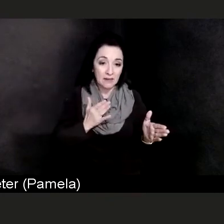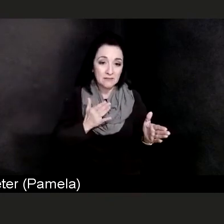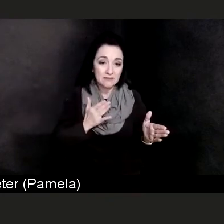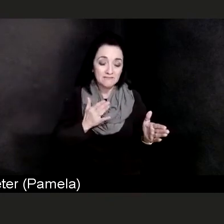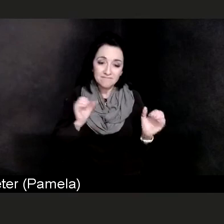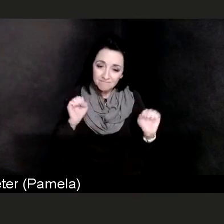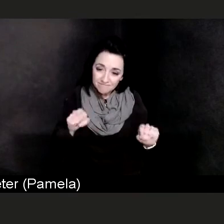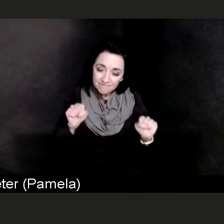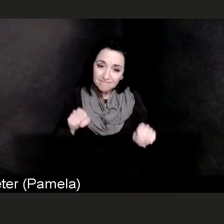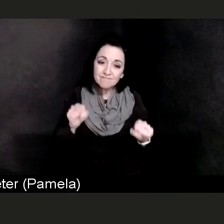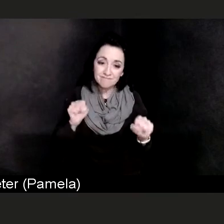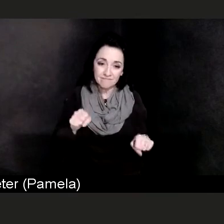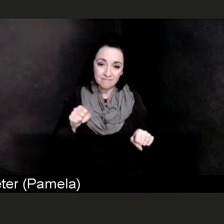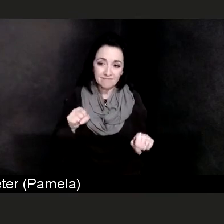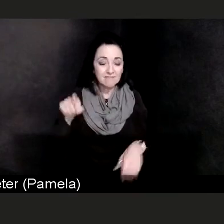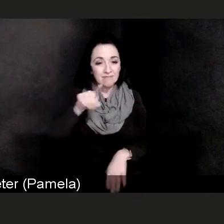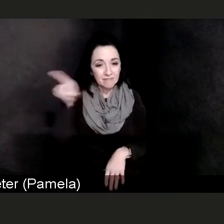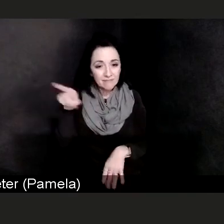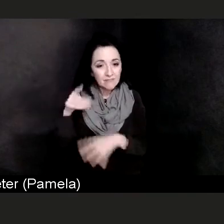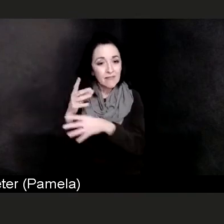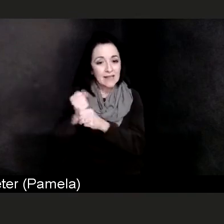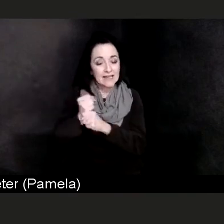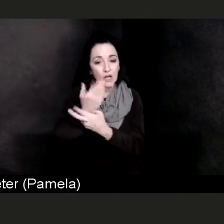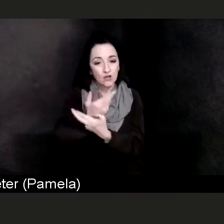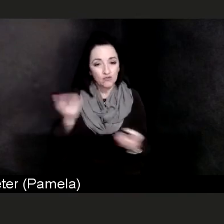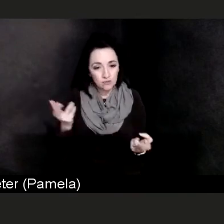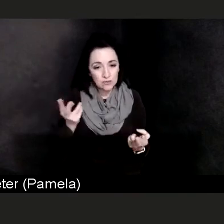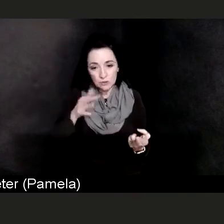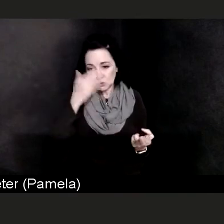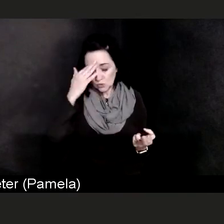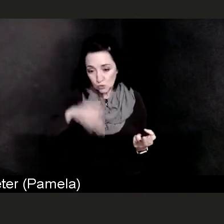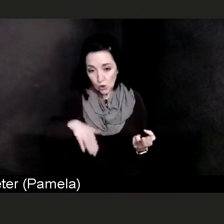And so please know that the State of Delaware, the Governor's office,